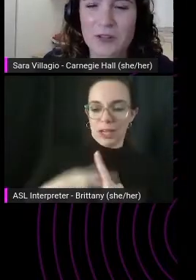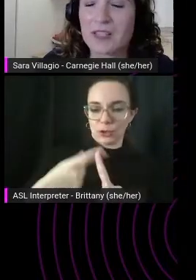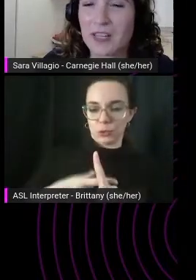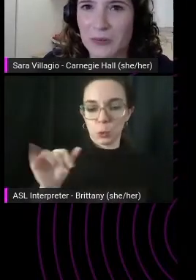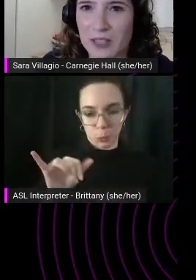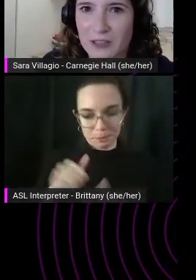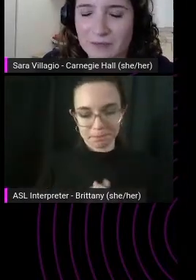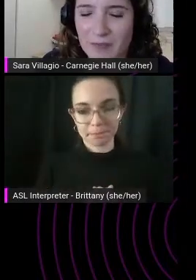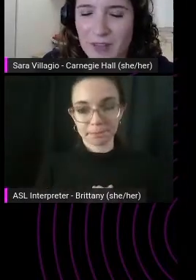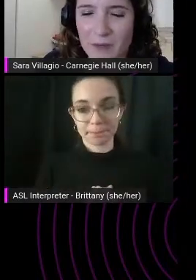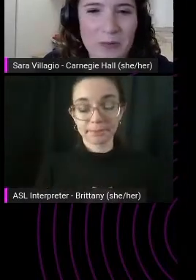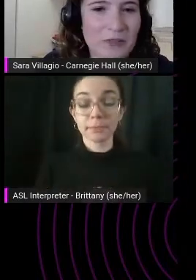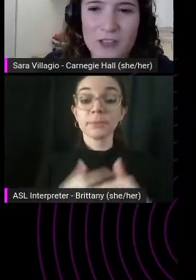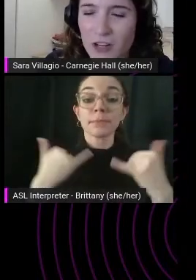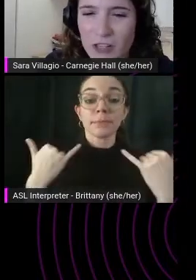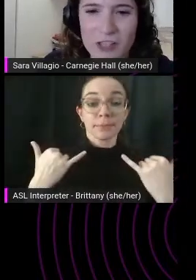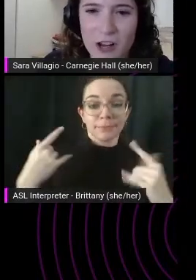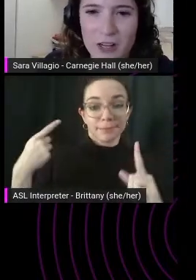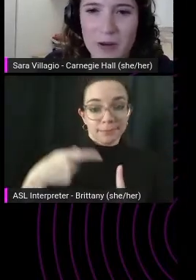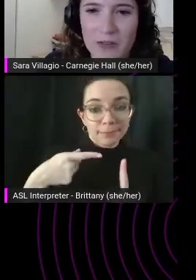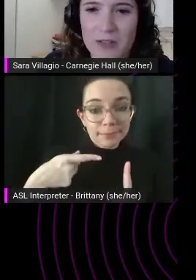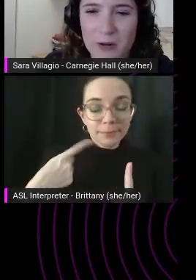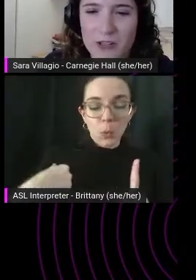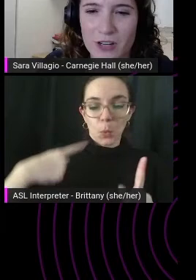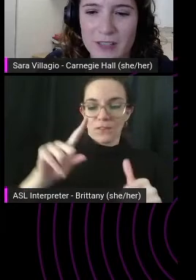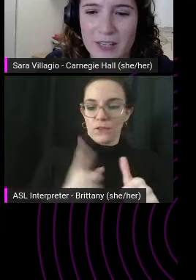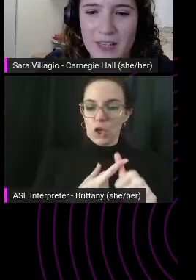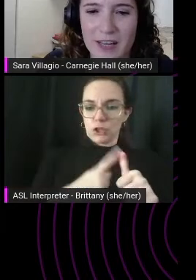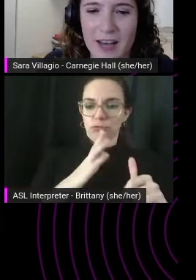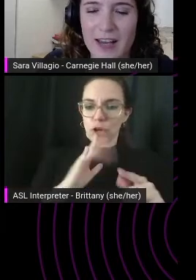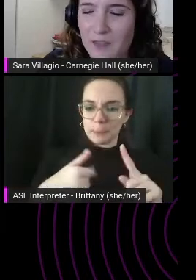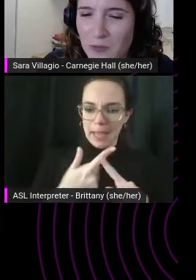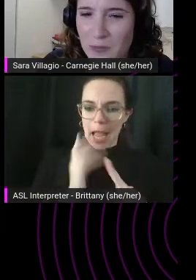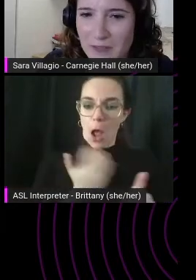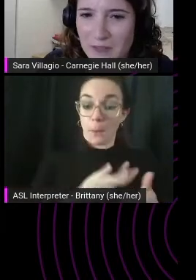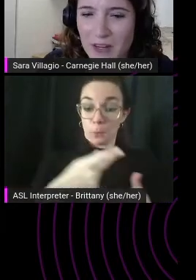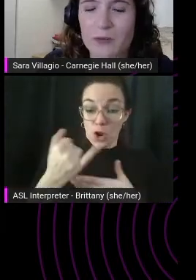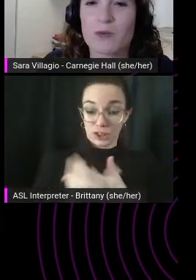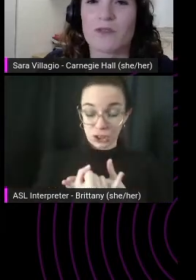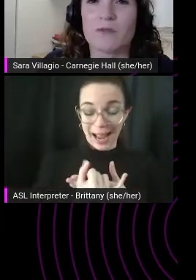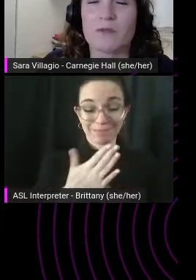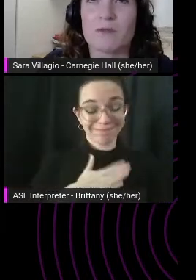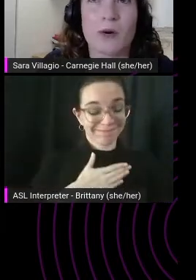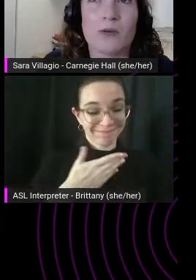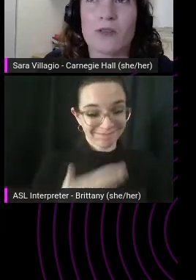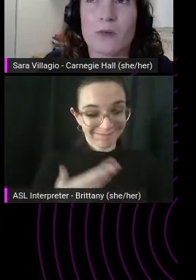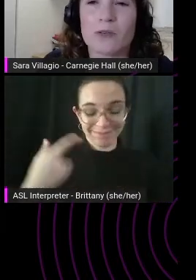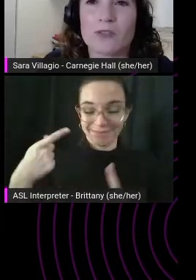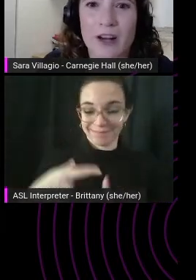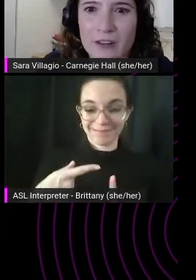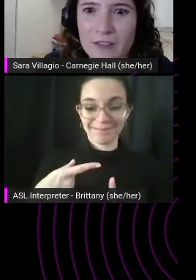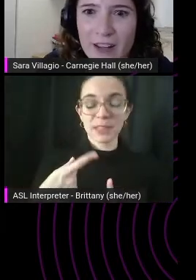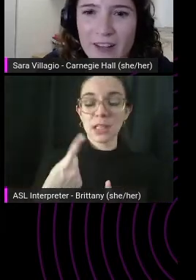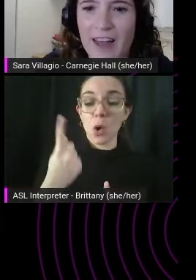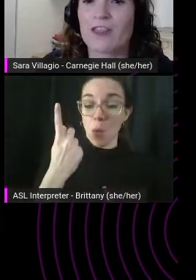So let's get real. When we first started to talk about this project, I have to admit that it was one of, both the most terrifying and